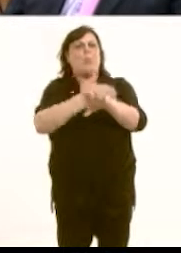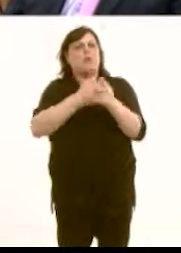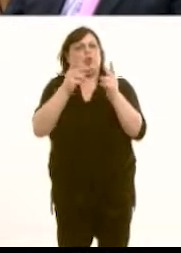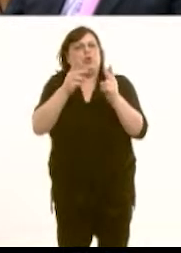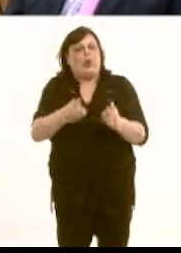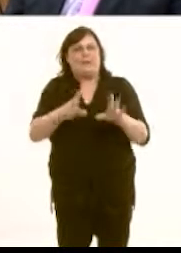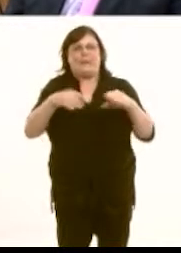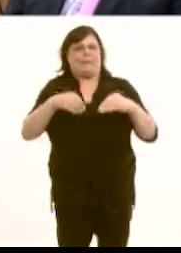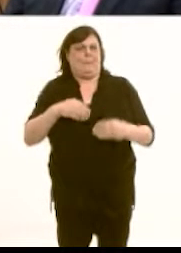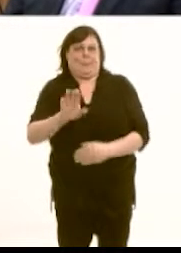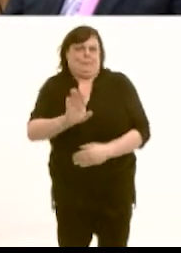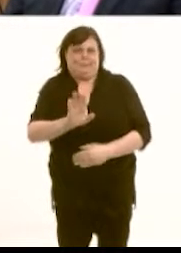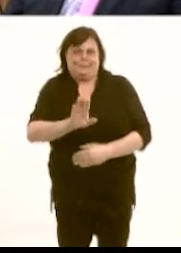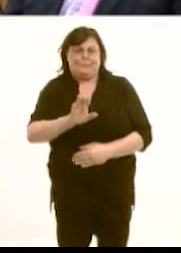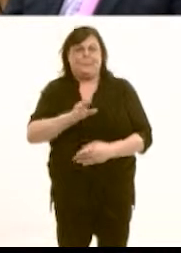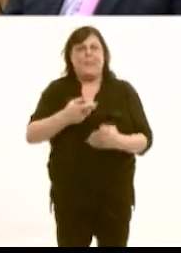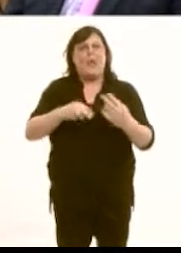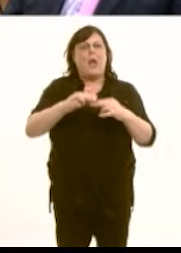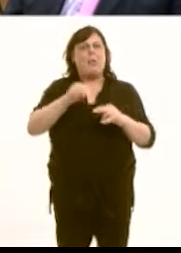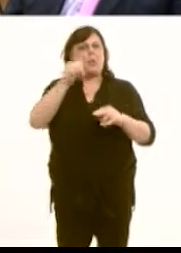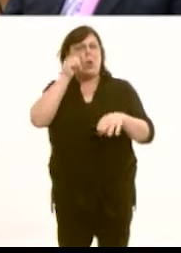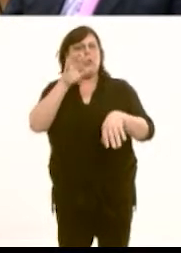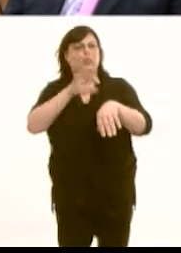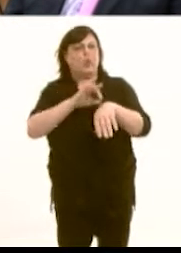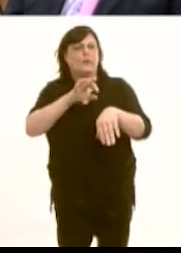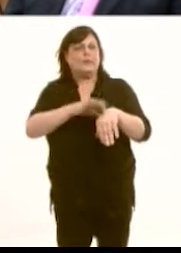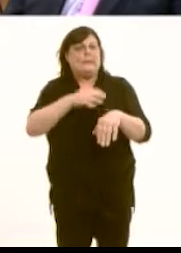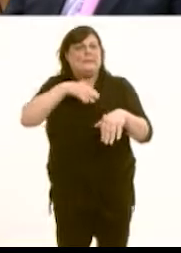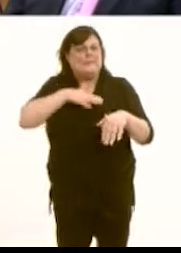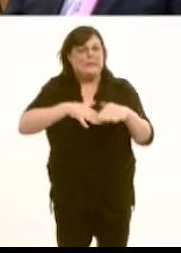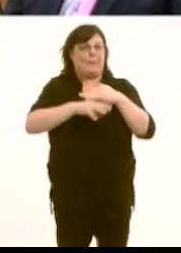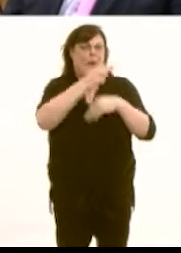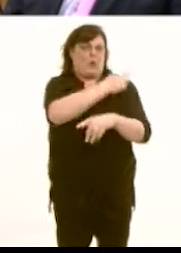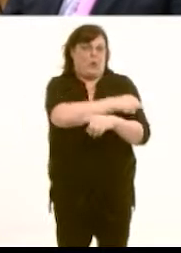where doctors are not in hospitals, and thatís exactly what his Government in London has